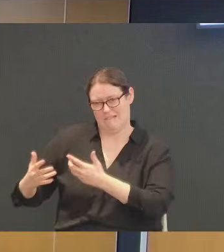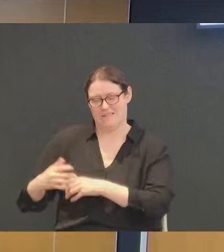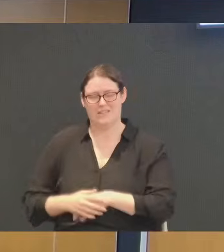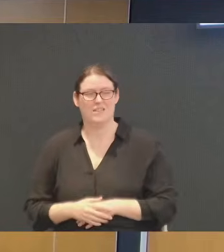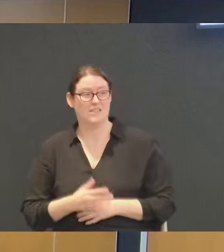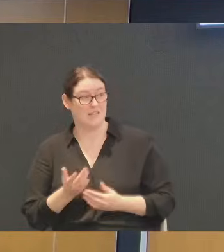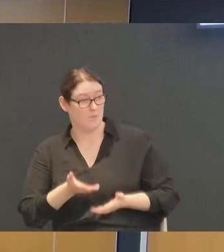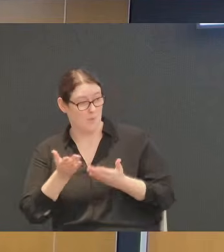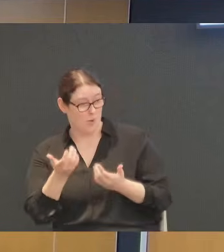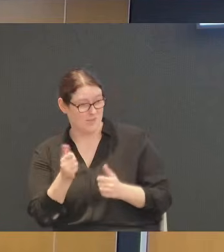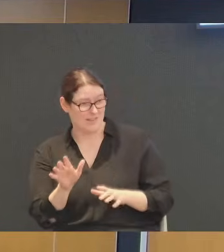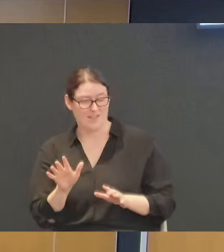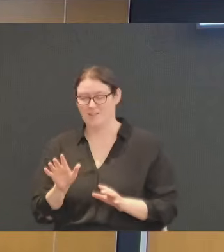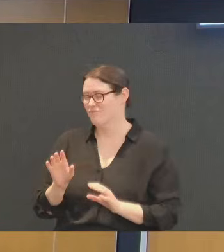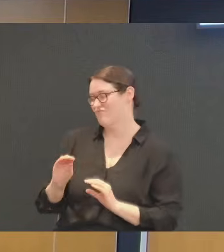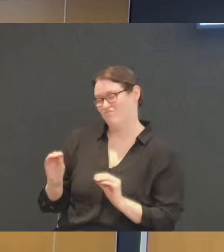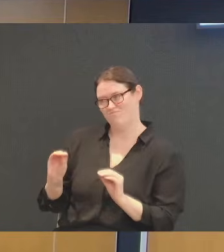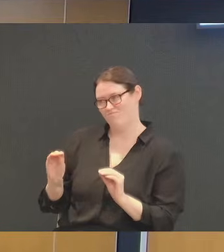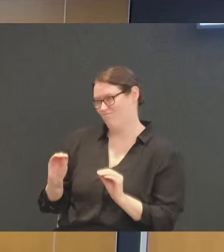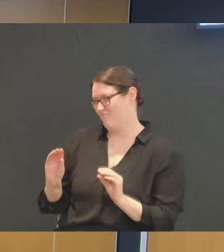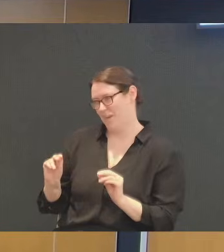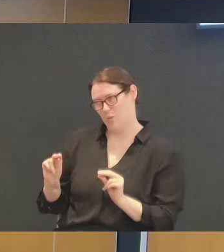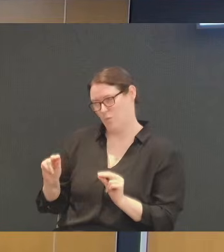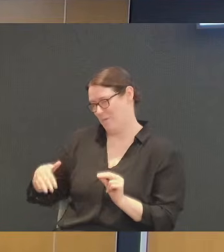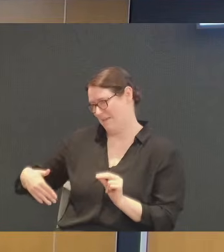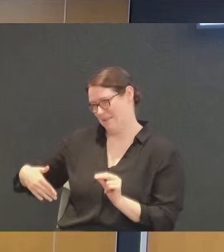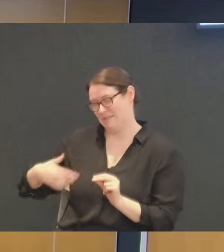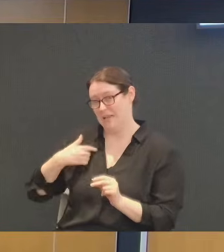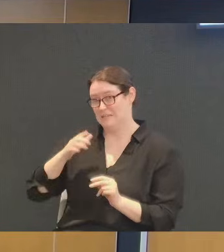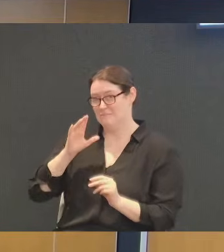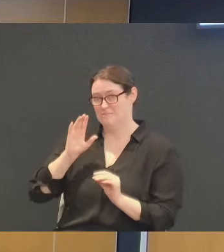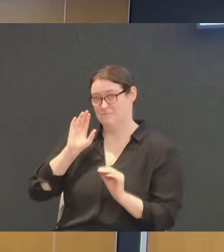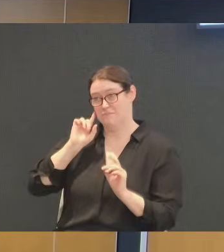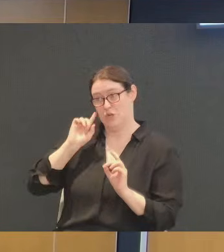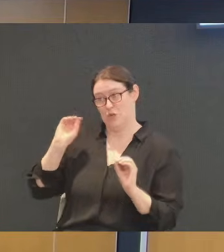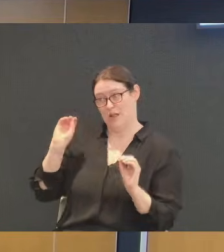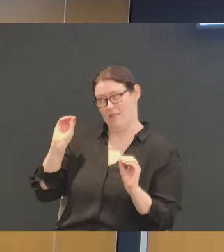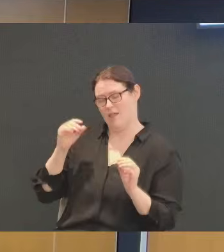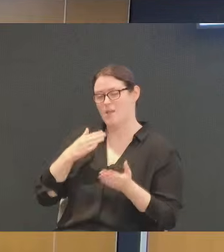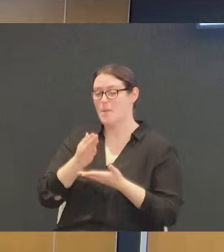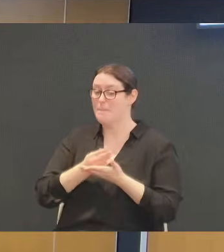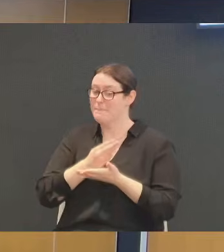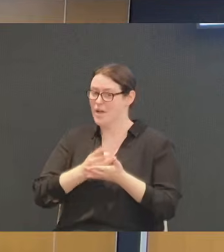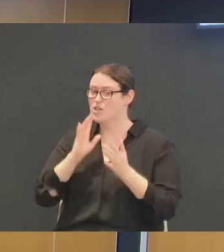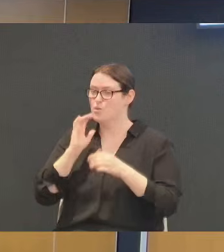anything? No, a number. I didn't I didn't hear a proposal. I know the budget was determined, their